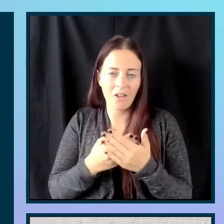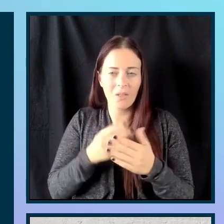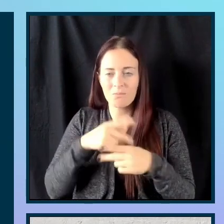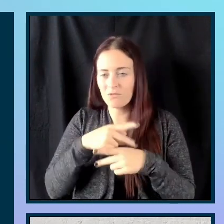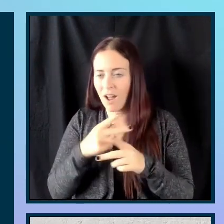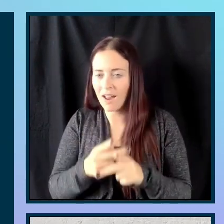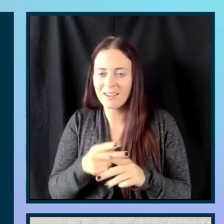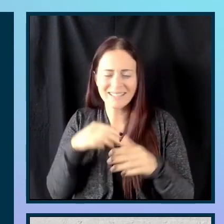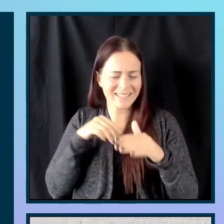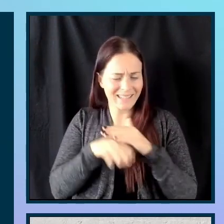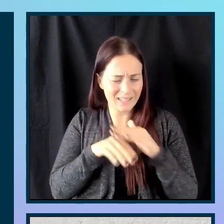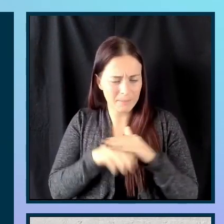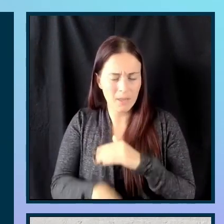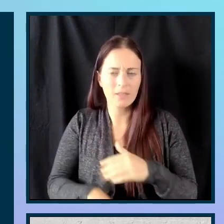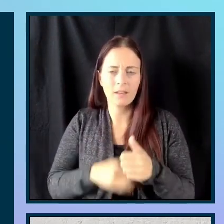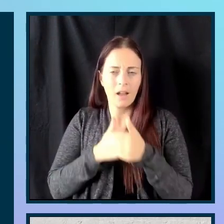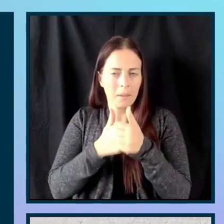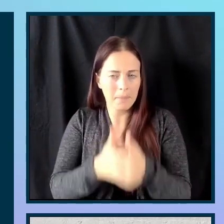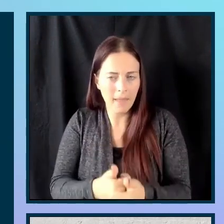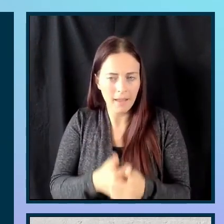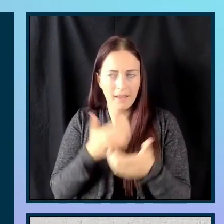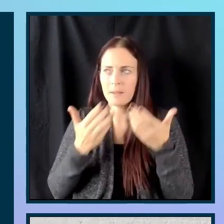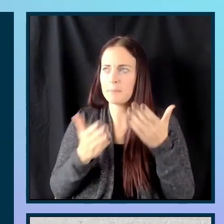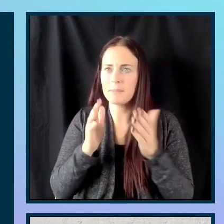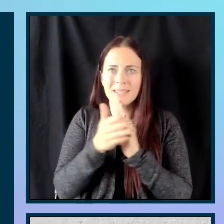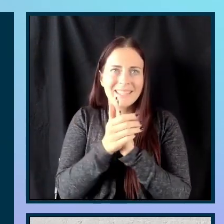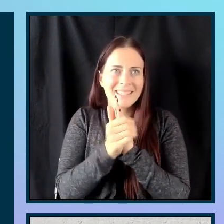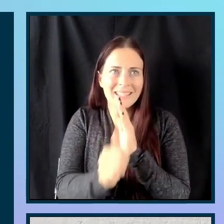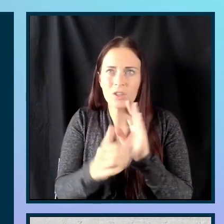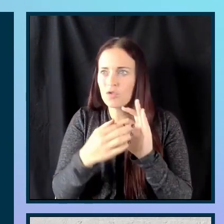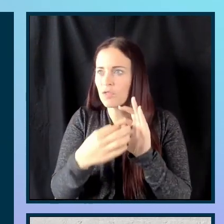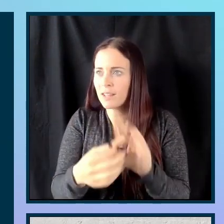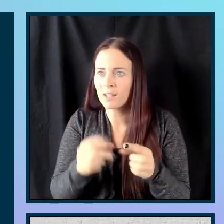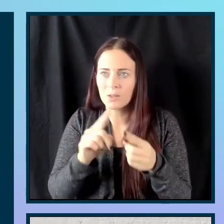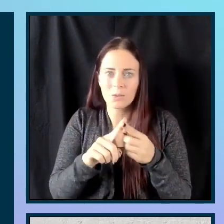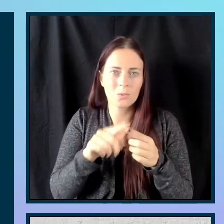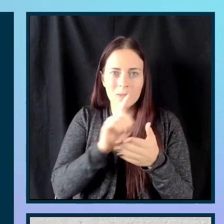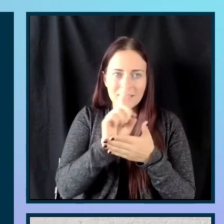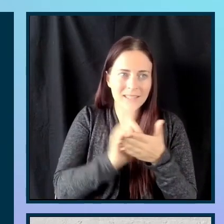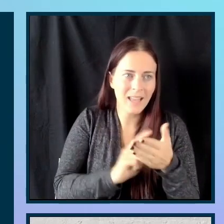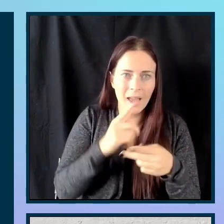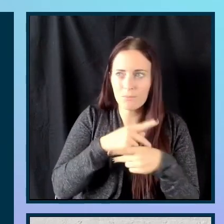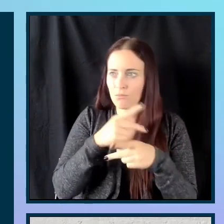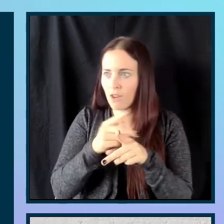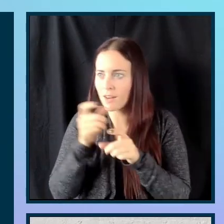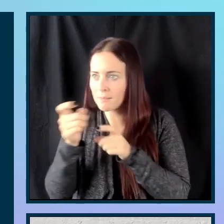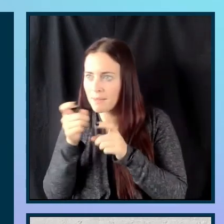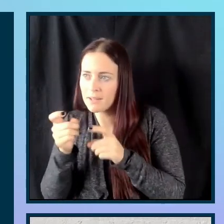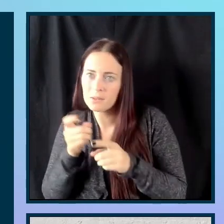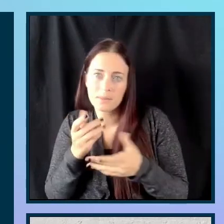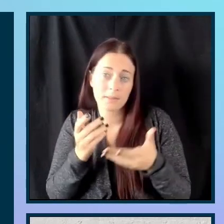You have skills in engineering, design, project, or product management, or provide legal guidance and support.